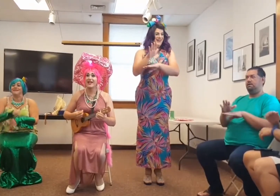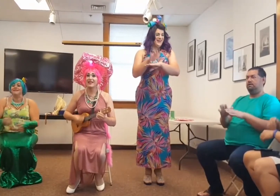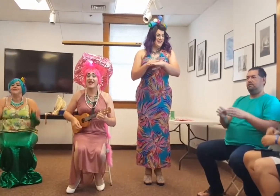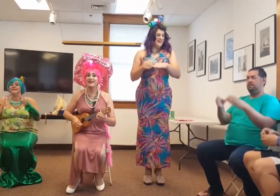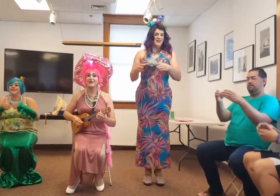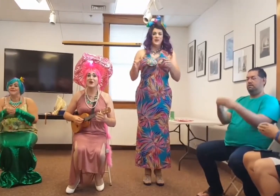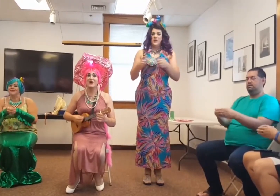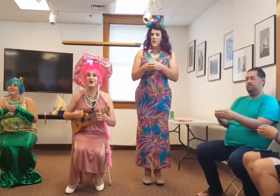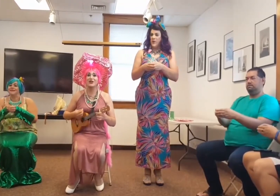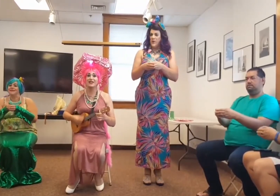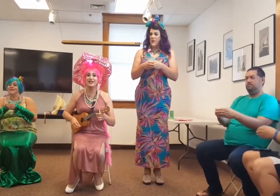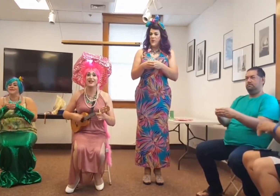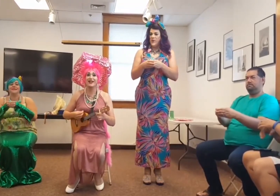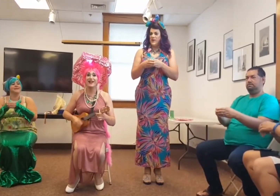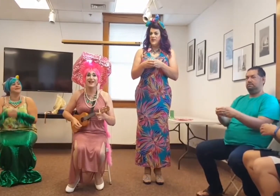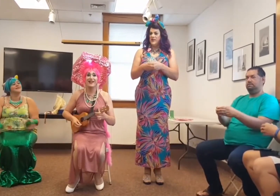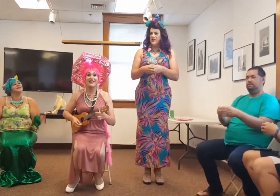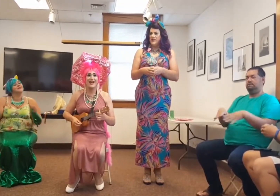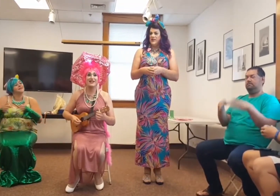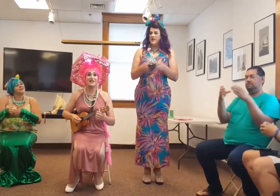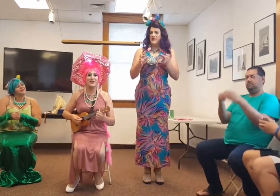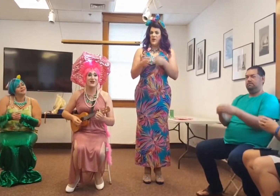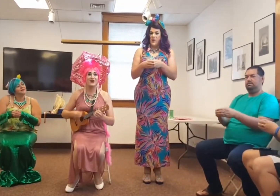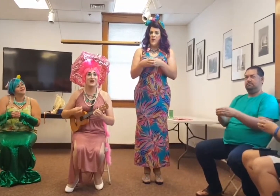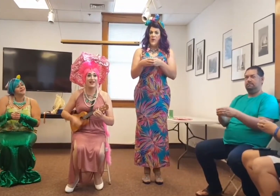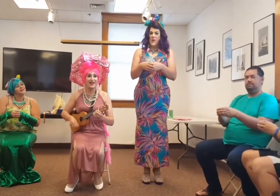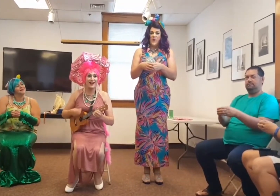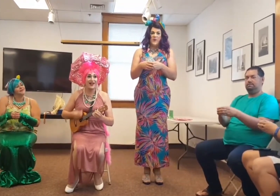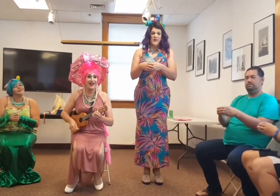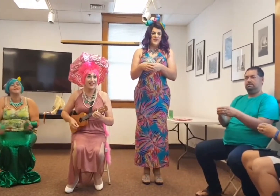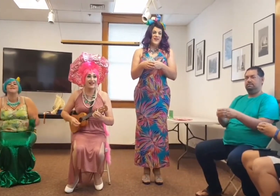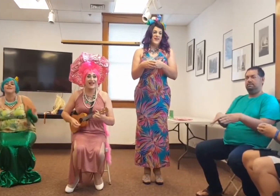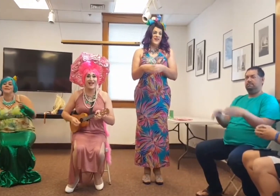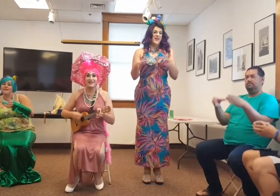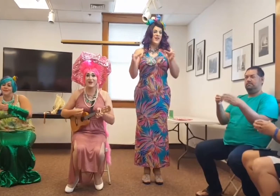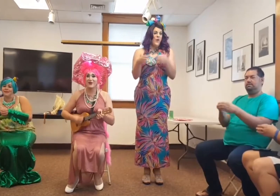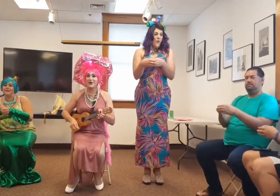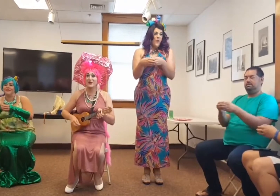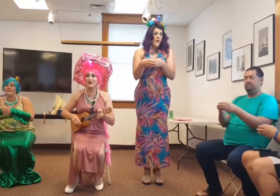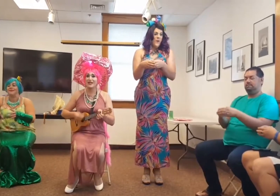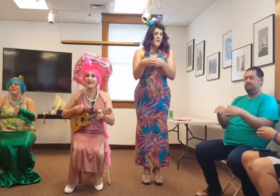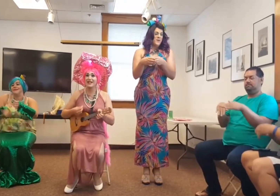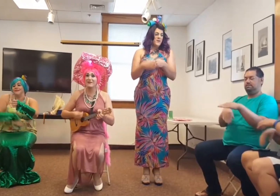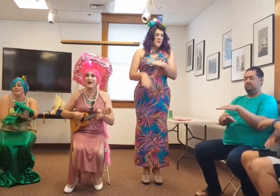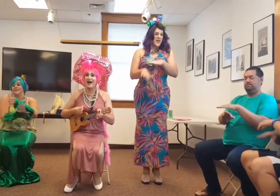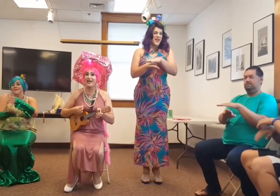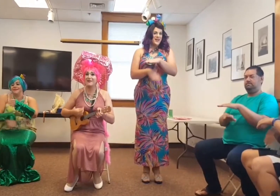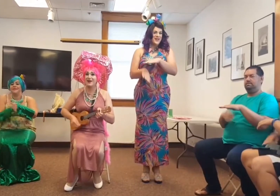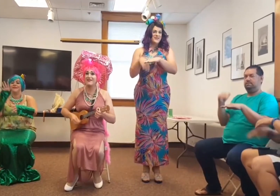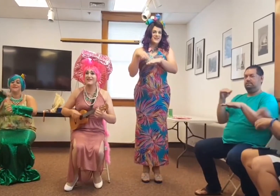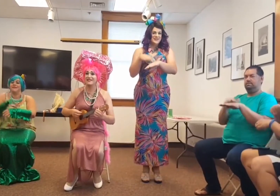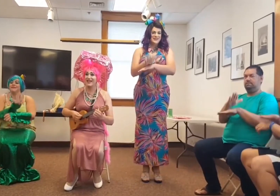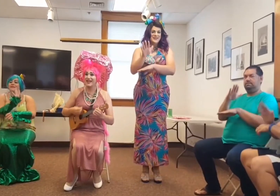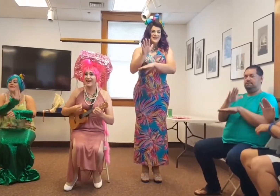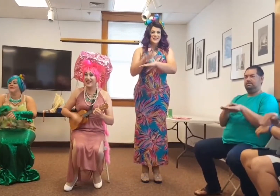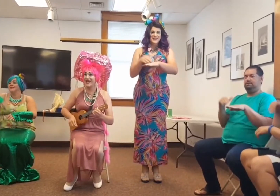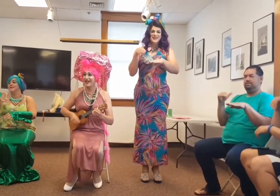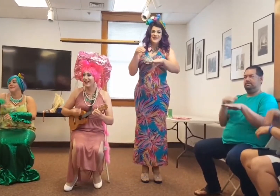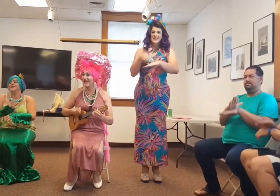There's a hole. There's a hole in the bottom of the sea.